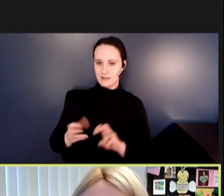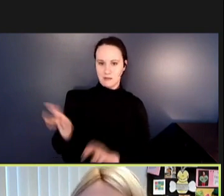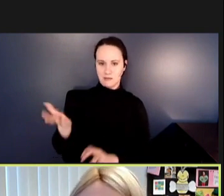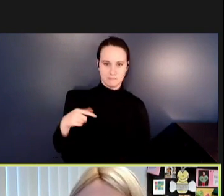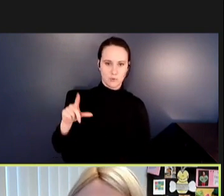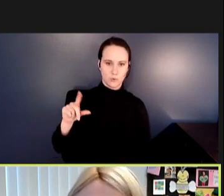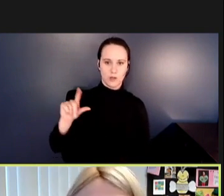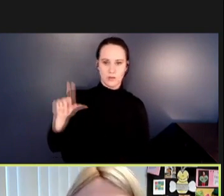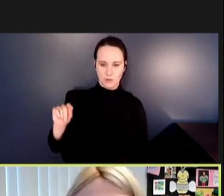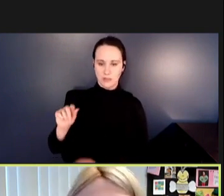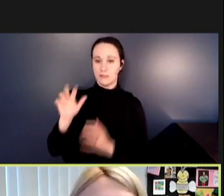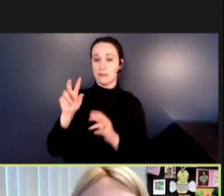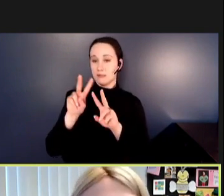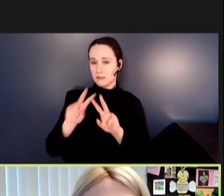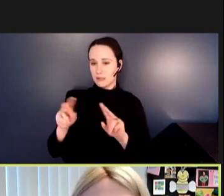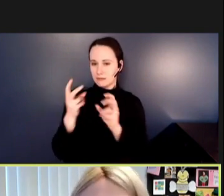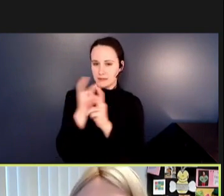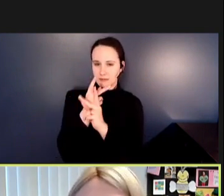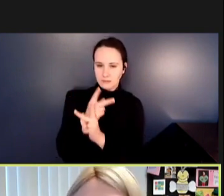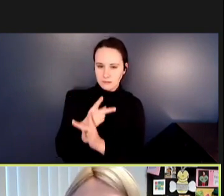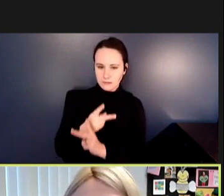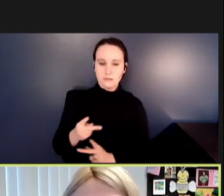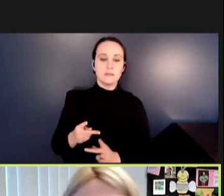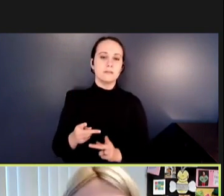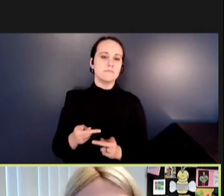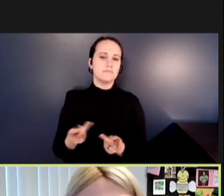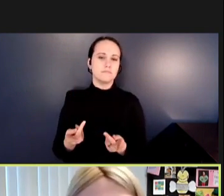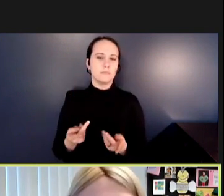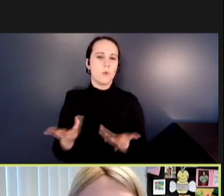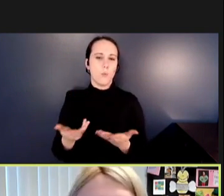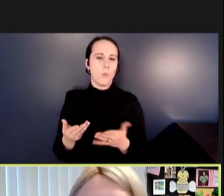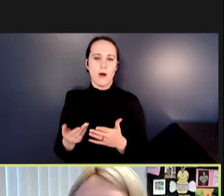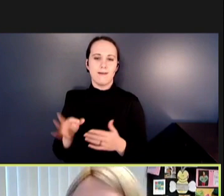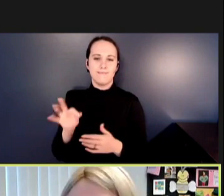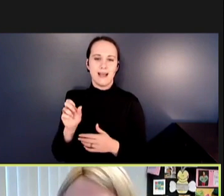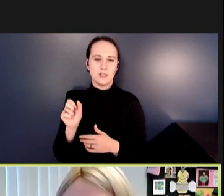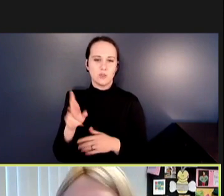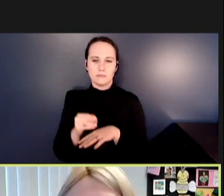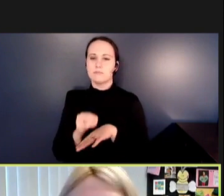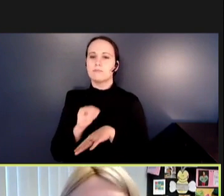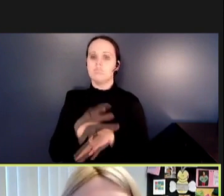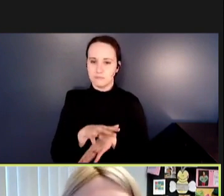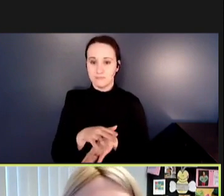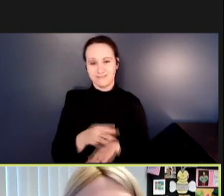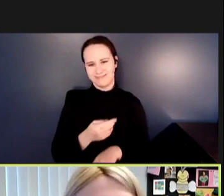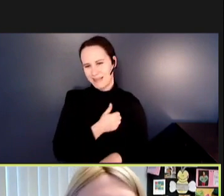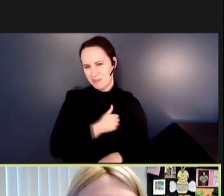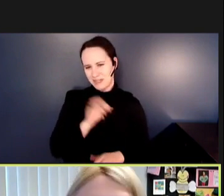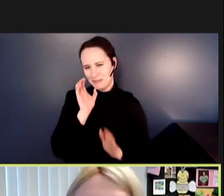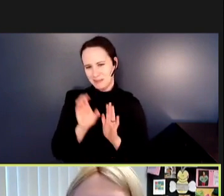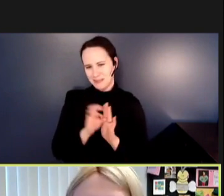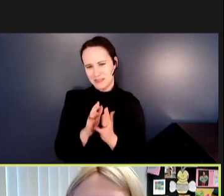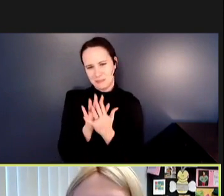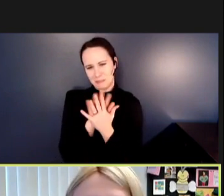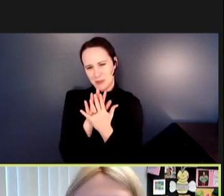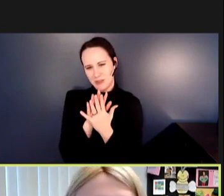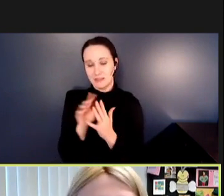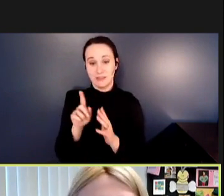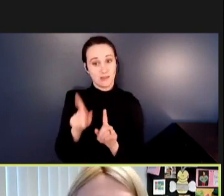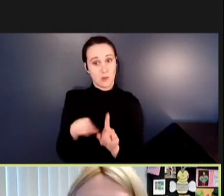factors that influence maternal vaccine uptake, and I apologize for the slightly blurry appearance. This was the only available version of this figure, but to orient you,